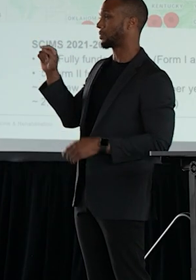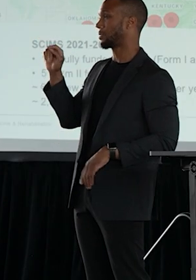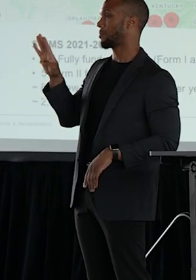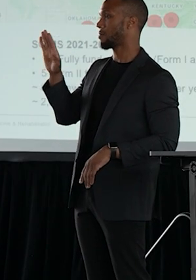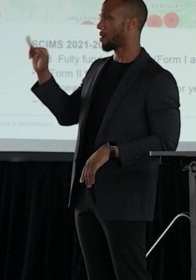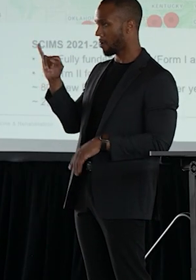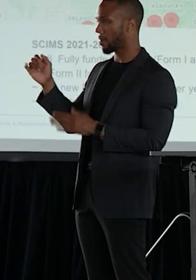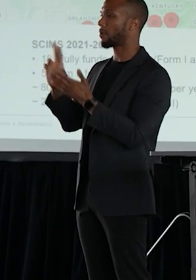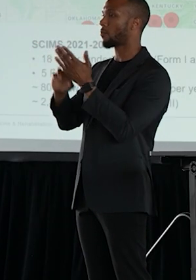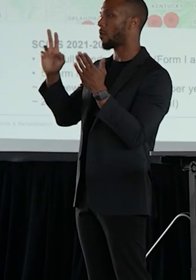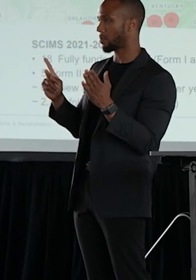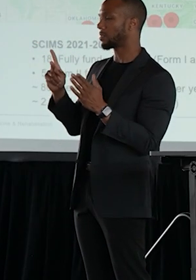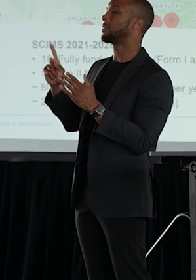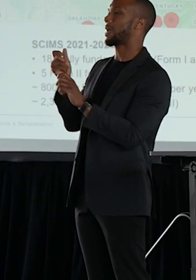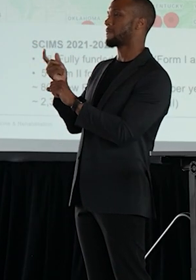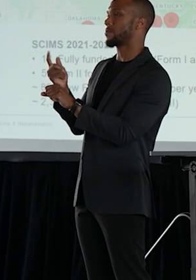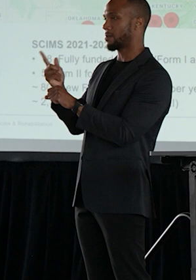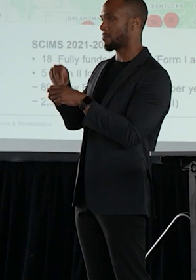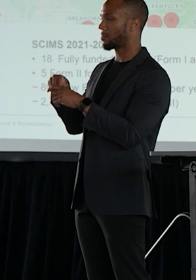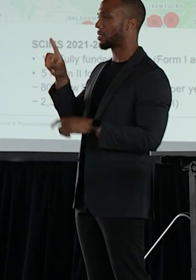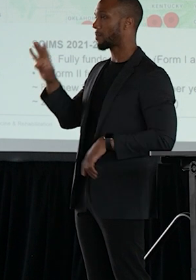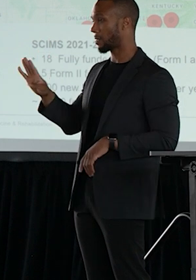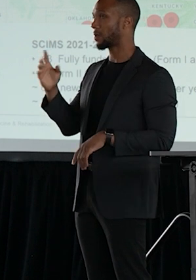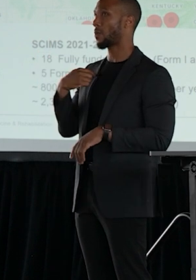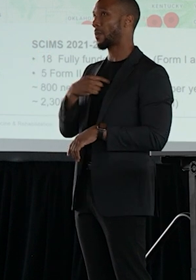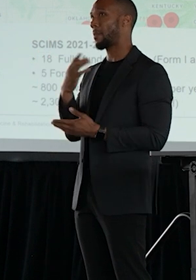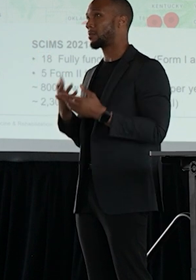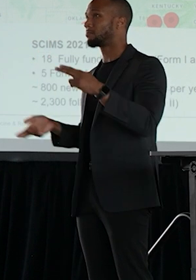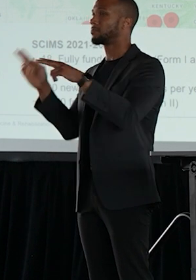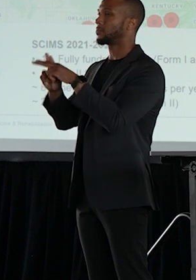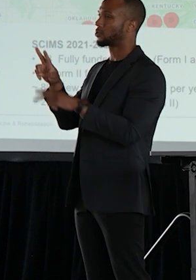enroll the database every year, and we probably gain about 2300